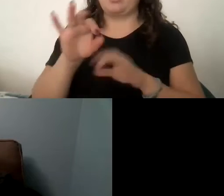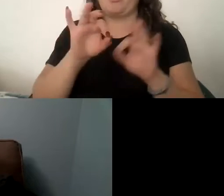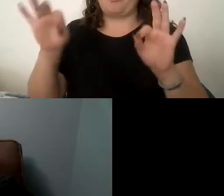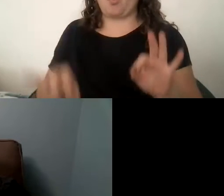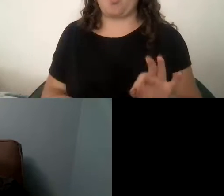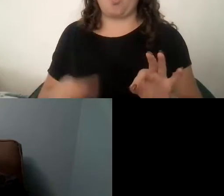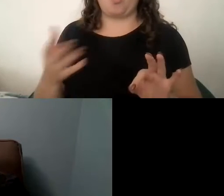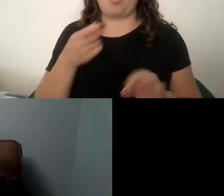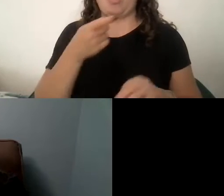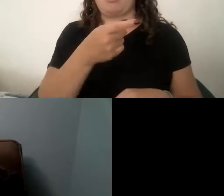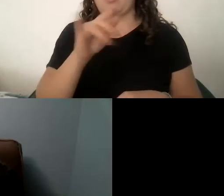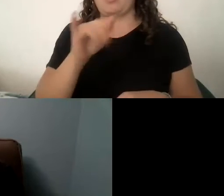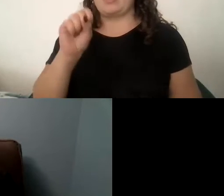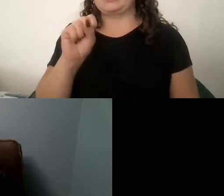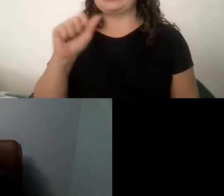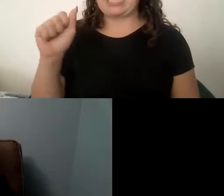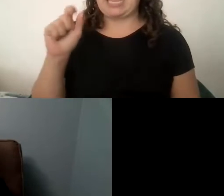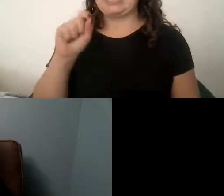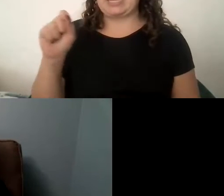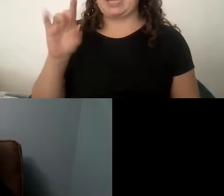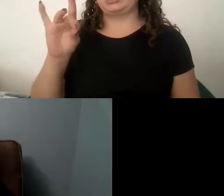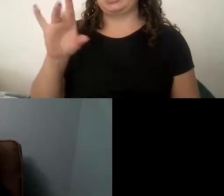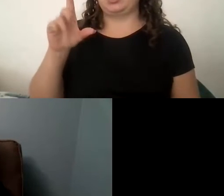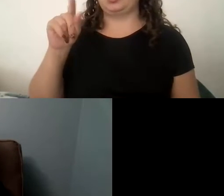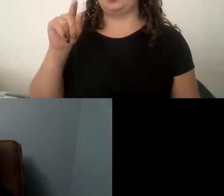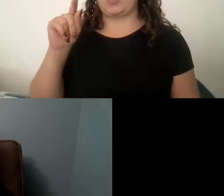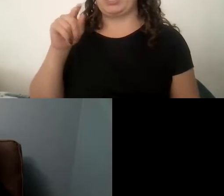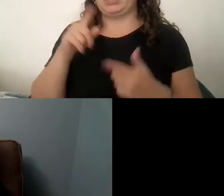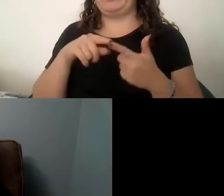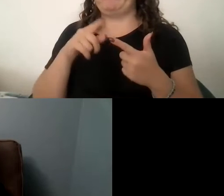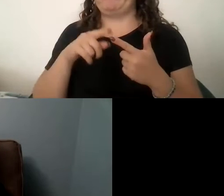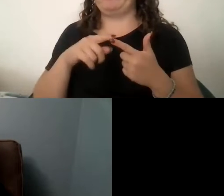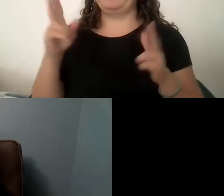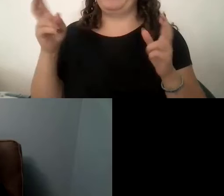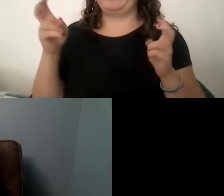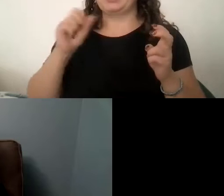which is this SSA form 820, which is the self employment tax return or I am sorry,